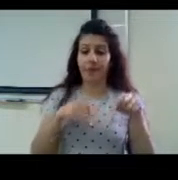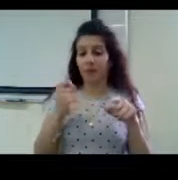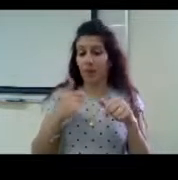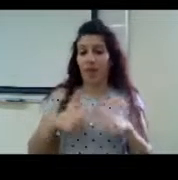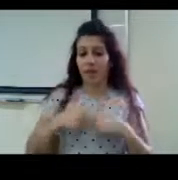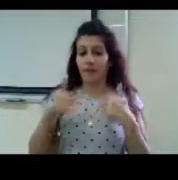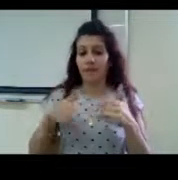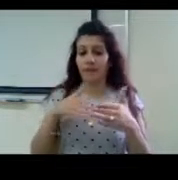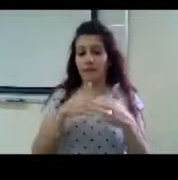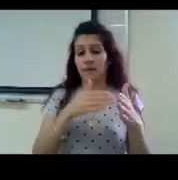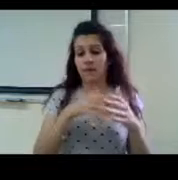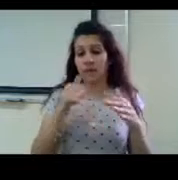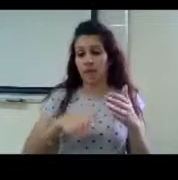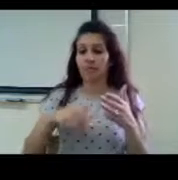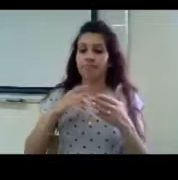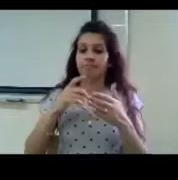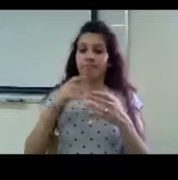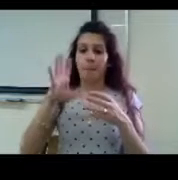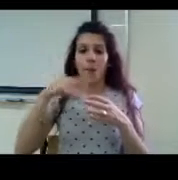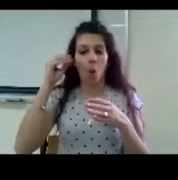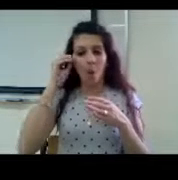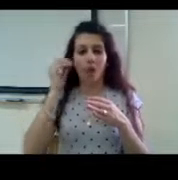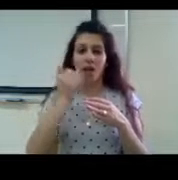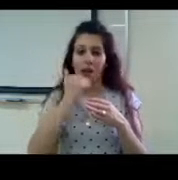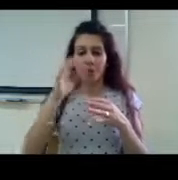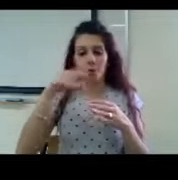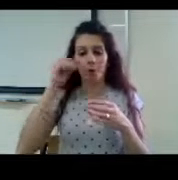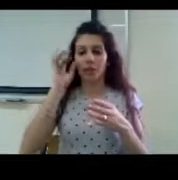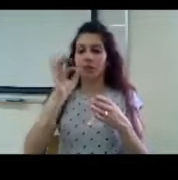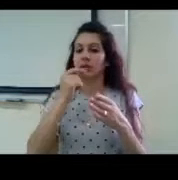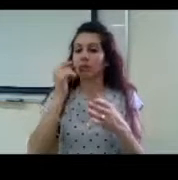adapting our product roadmap to really respond to the needs and realities that